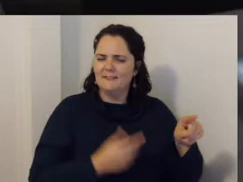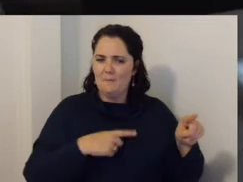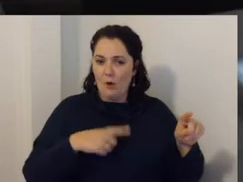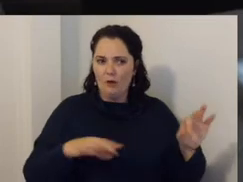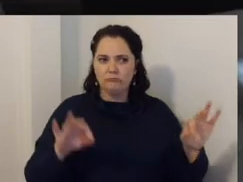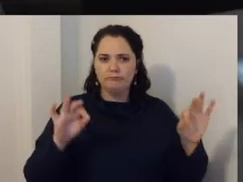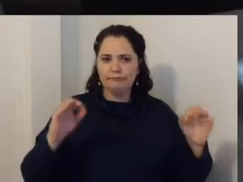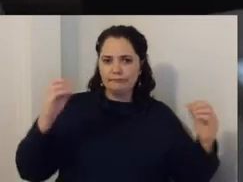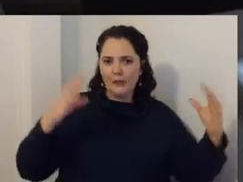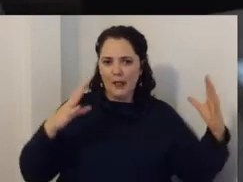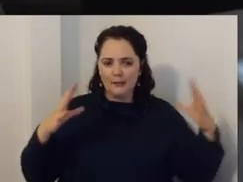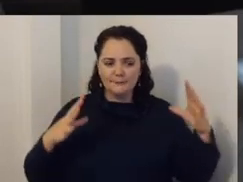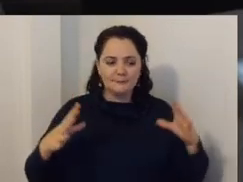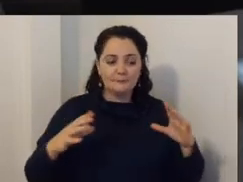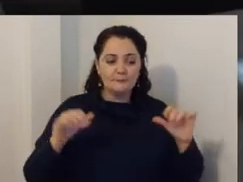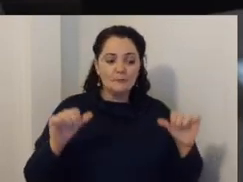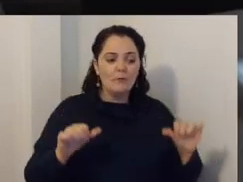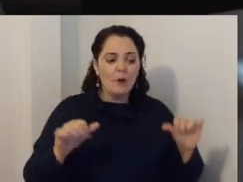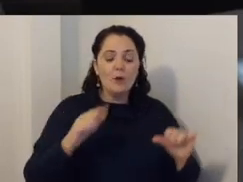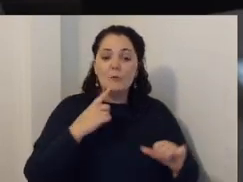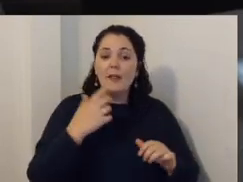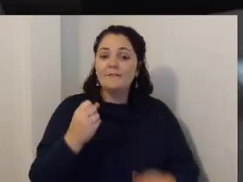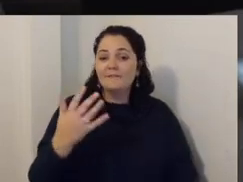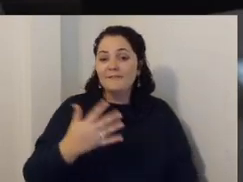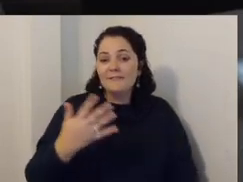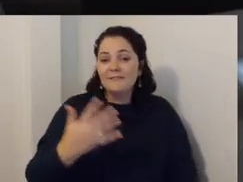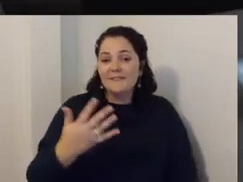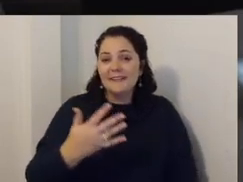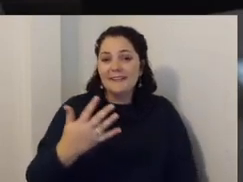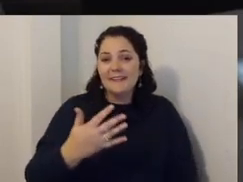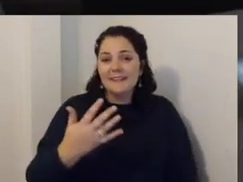let's go 15 minutes on this good for y'all and then we are going to do a long drawing to bring